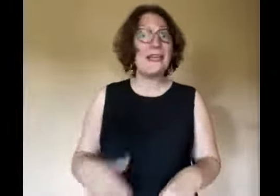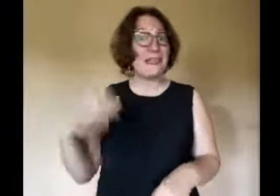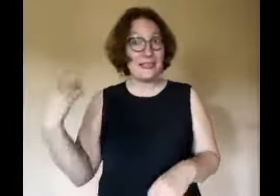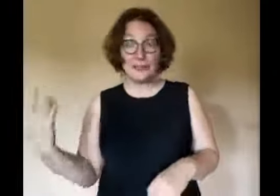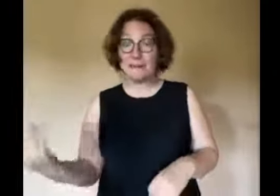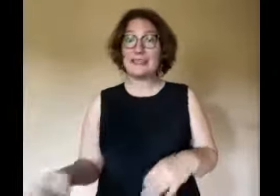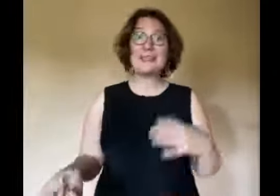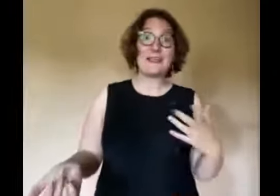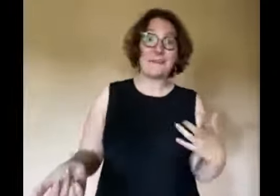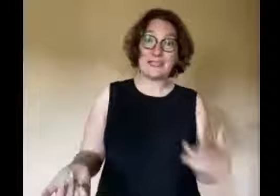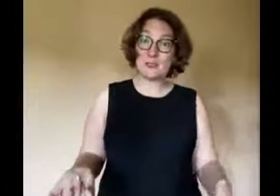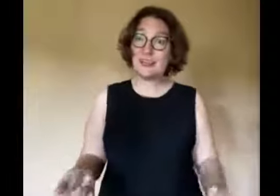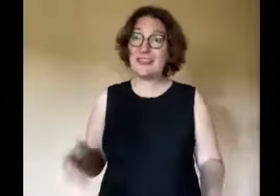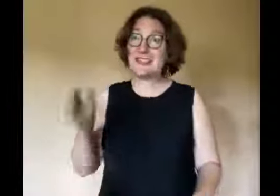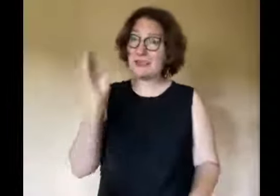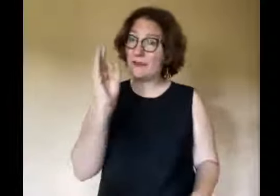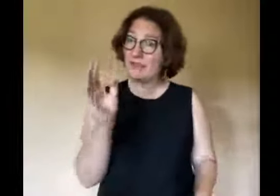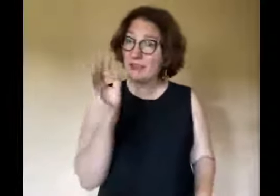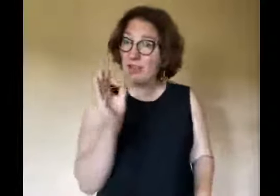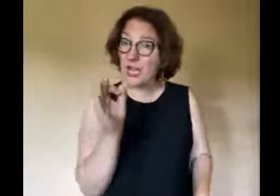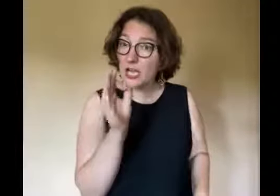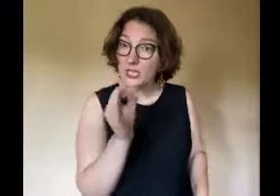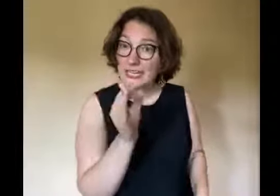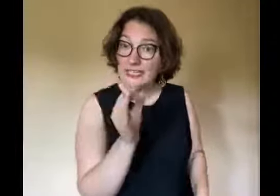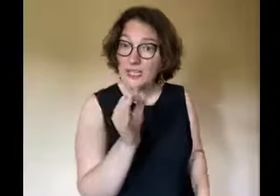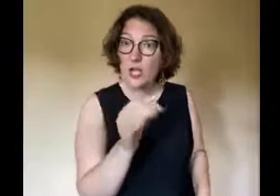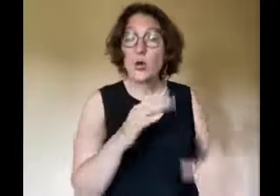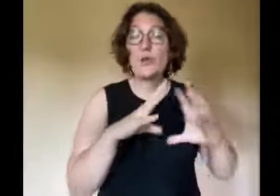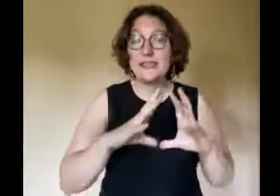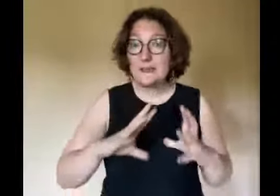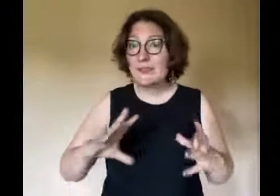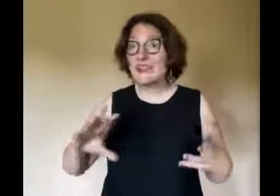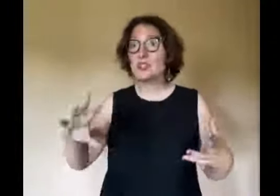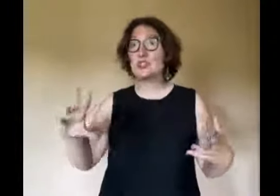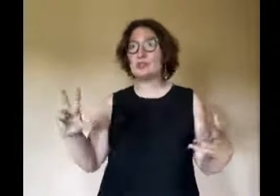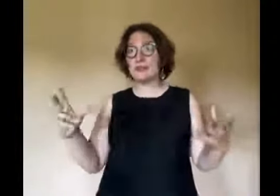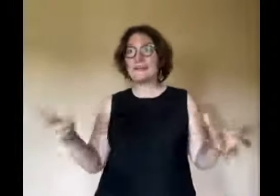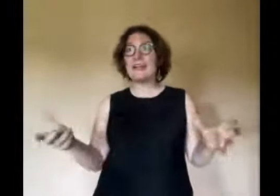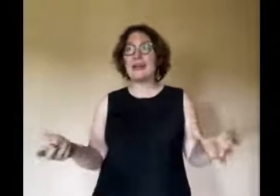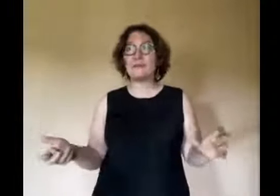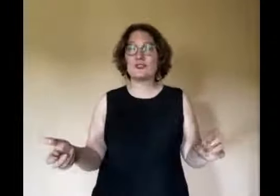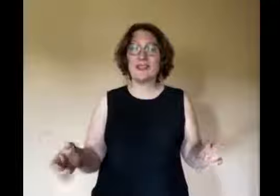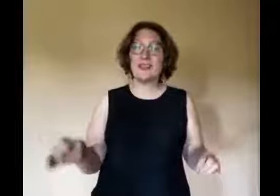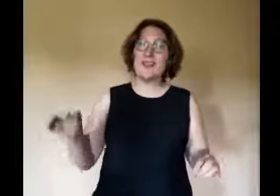19:38 you know, do it when it's easy to do when it's fun, do it when it makes sense. 19:43 There's so much information flying past you and there's so many experiences that you're going to have that you can literally come back to this material again and again and again and get something different from it every single time. The homework, I do urge you to do that. 20:00 homework, because it's going to be a really,